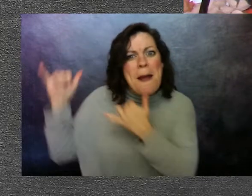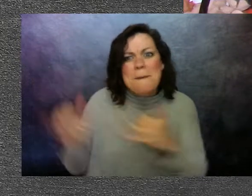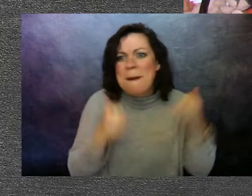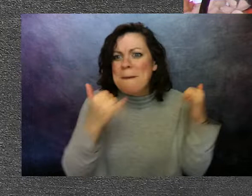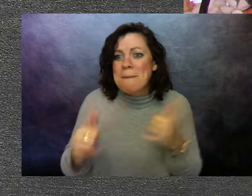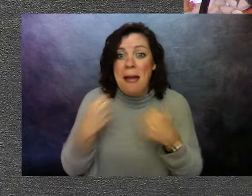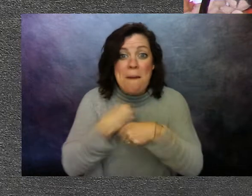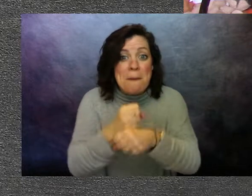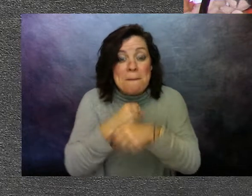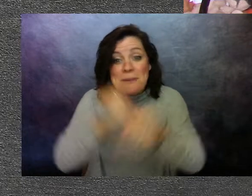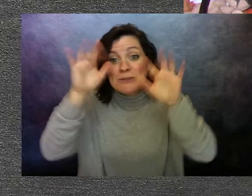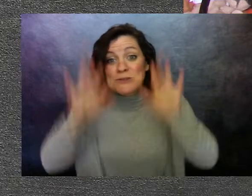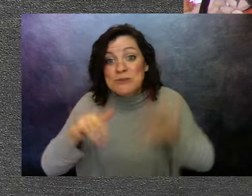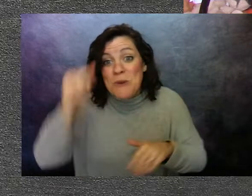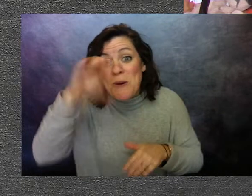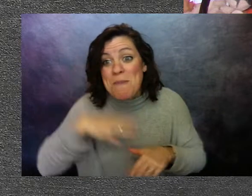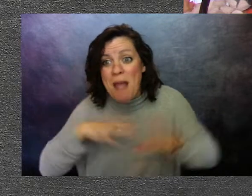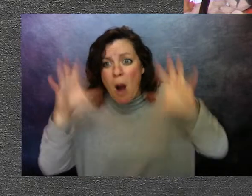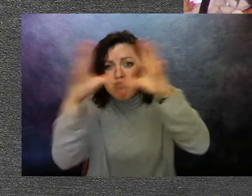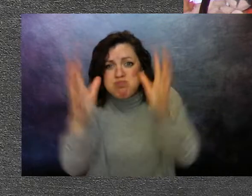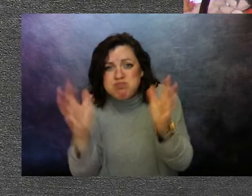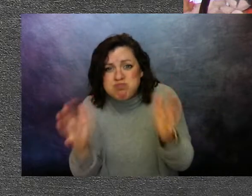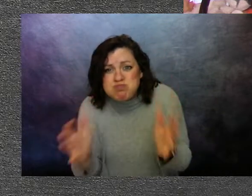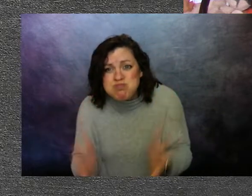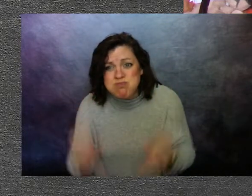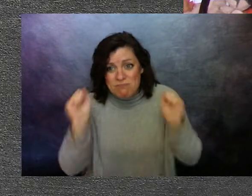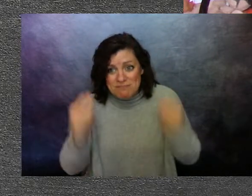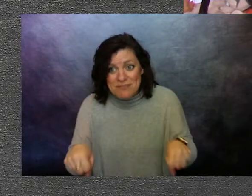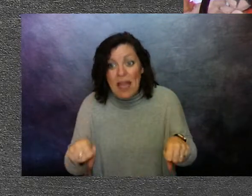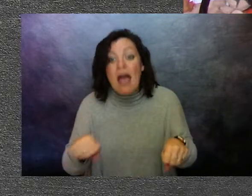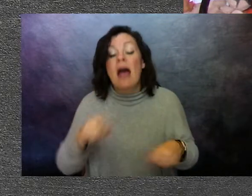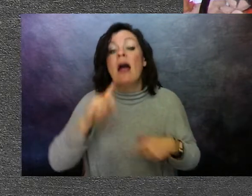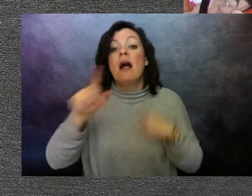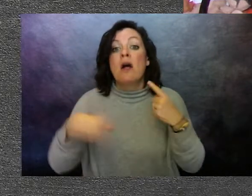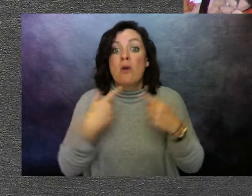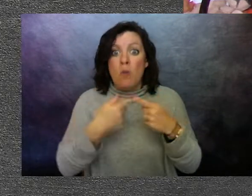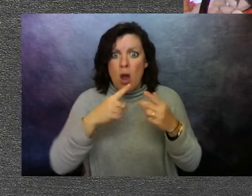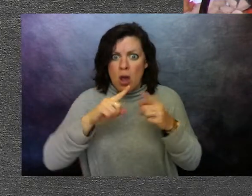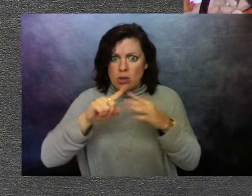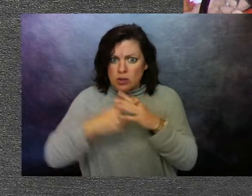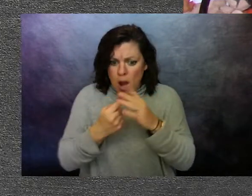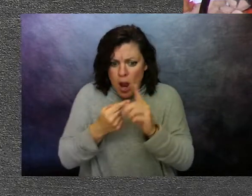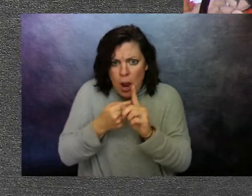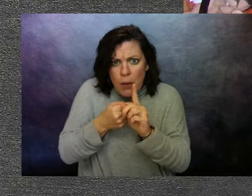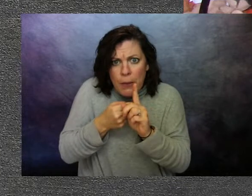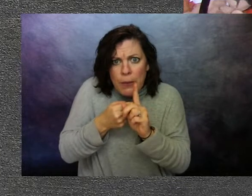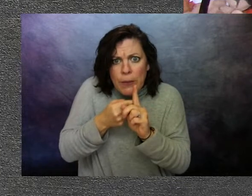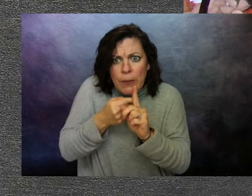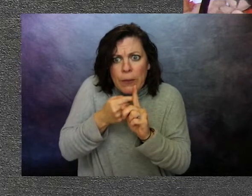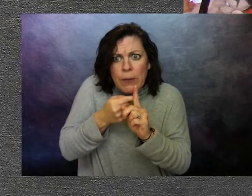And then, the snow starts to melt and we move into spring, when the flowers start to bloom